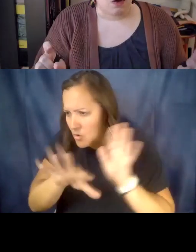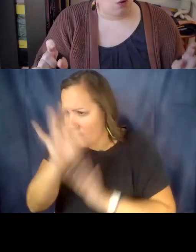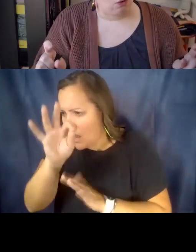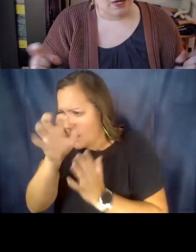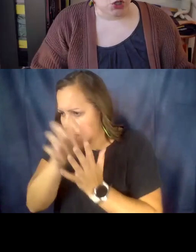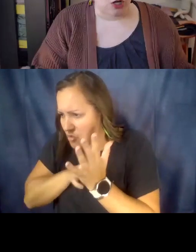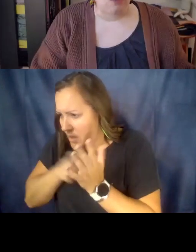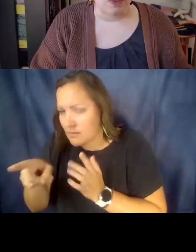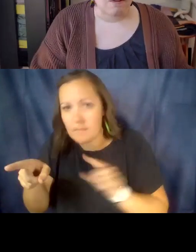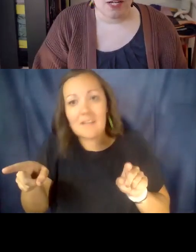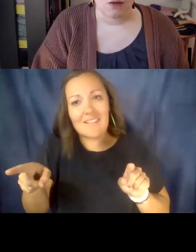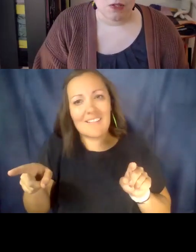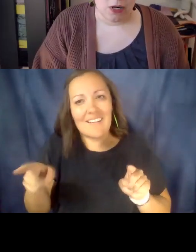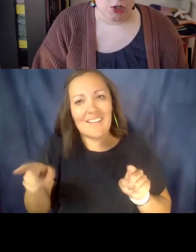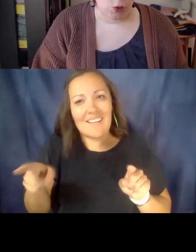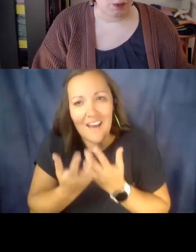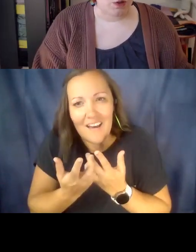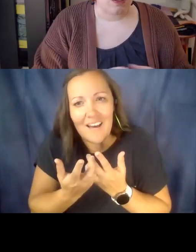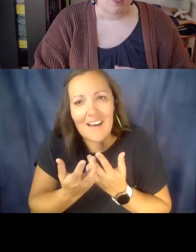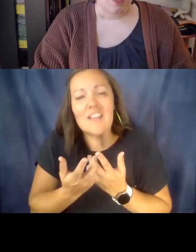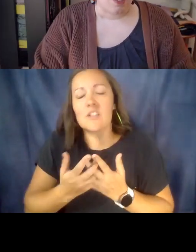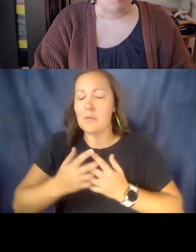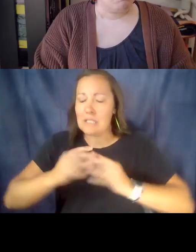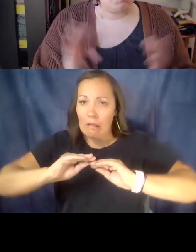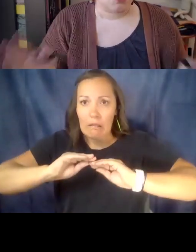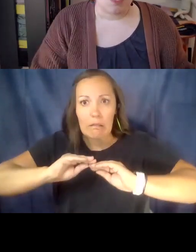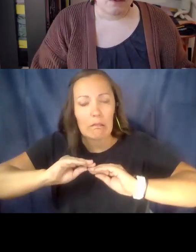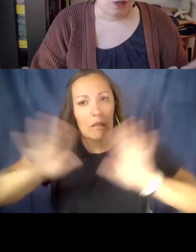whole picture of what that video is trying to show people. There are so many different ways